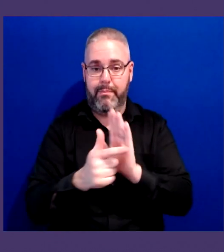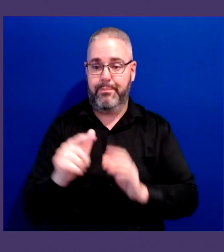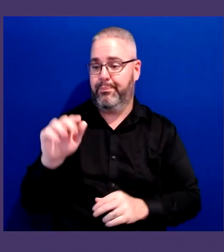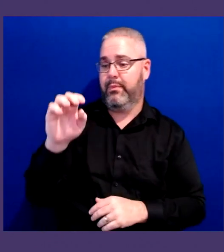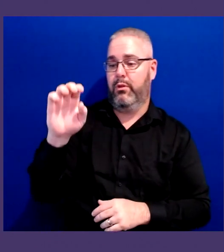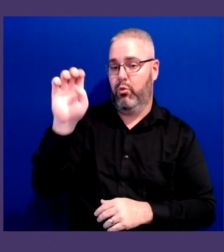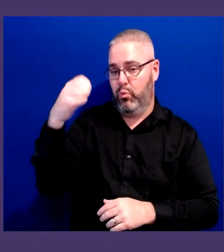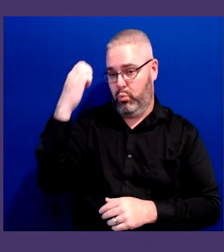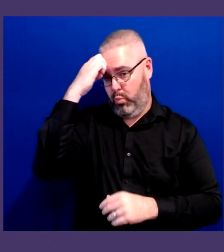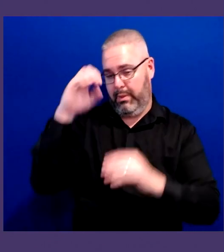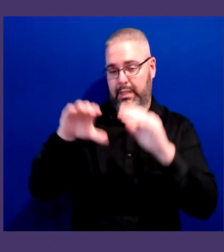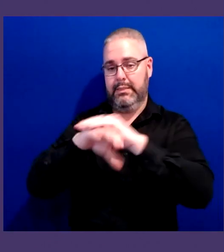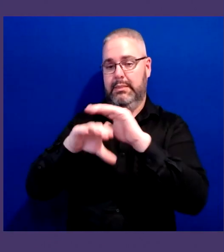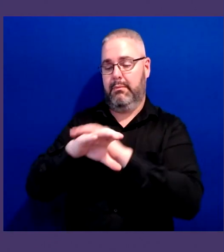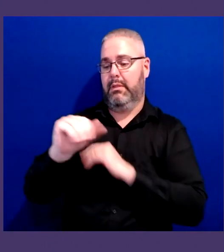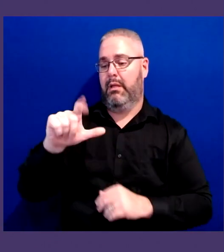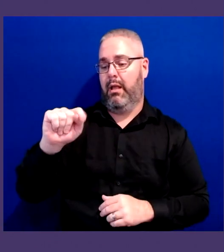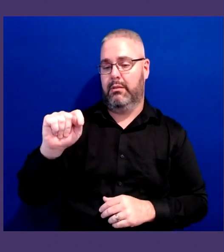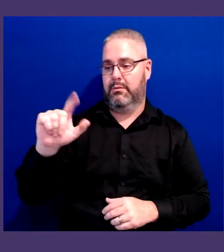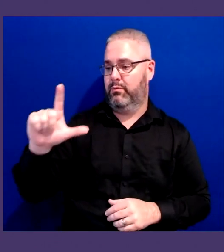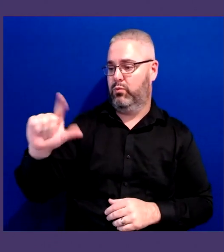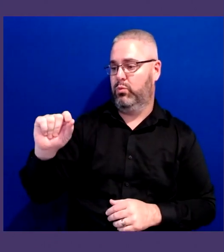2025 is going to require a lot of everyday products and